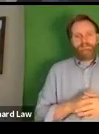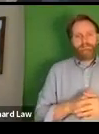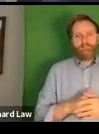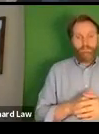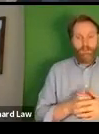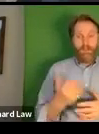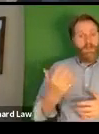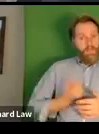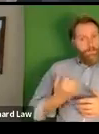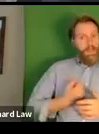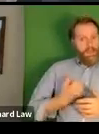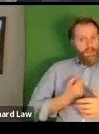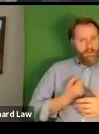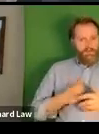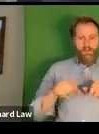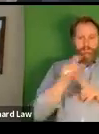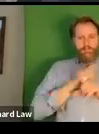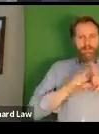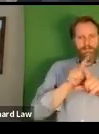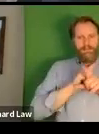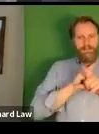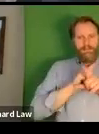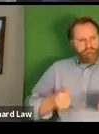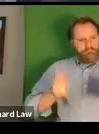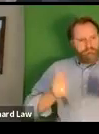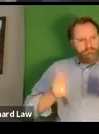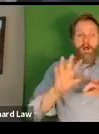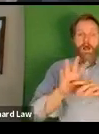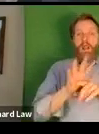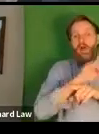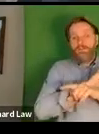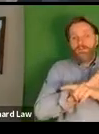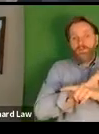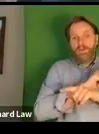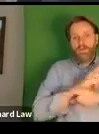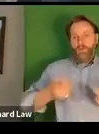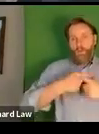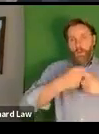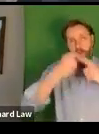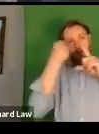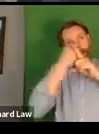tabled I think it was last week and our campaign to ensure that you get